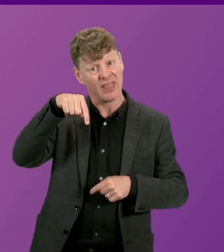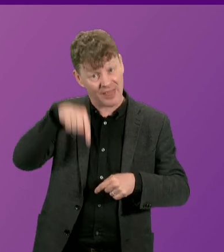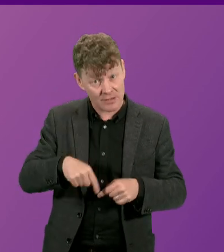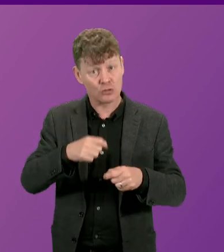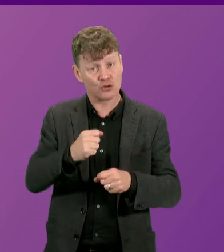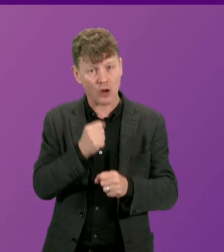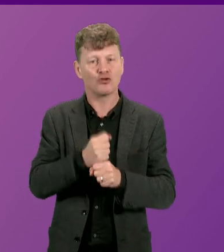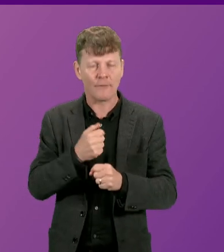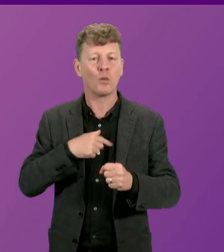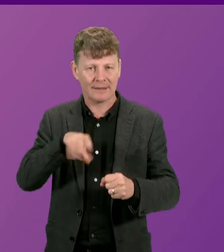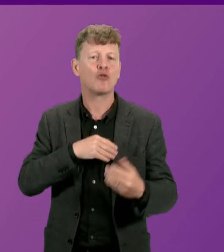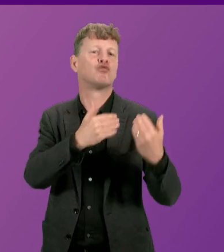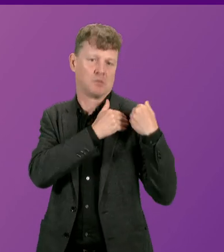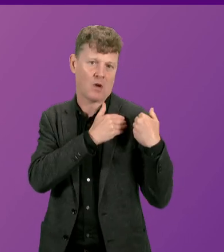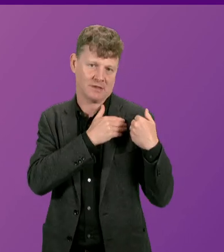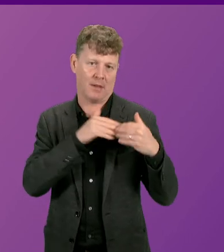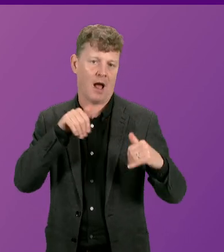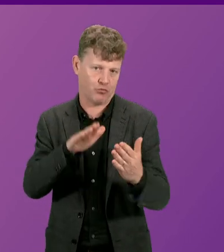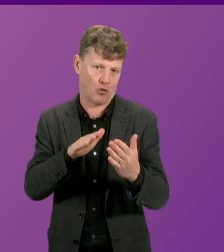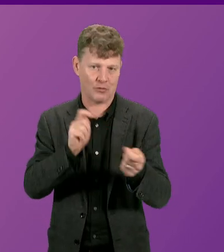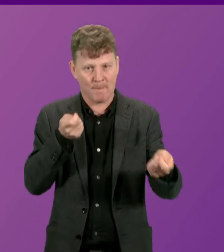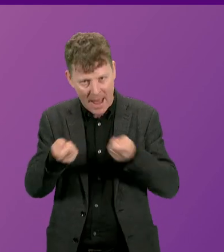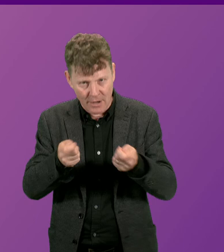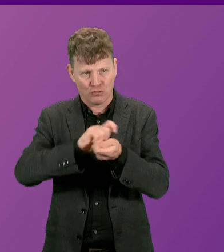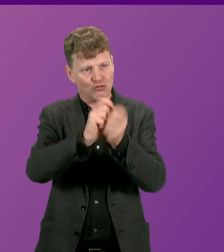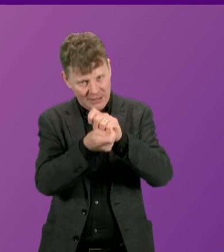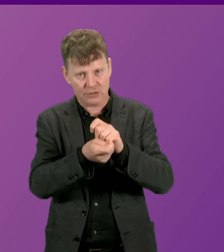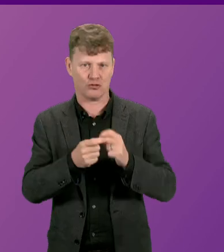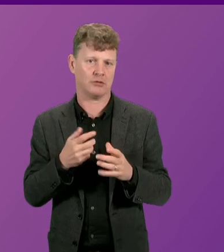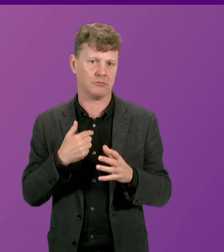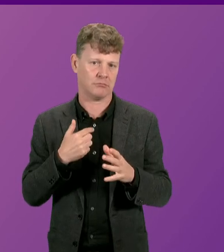approach to managing the transition and the challenges of the climate emergency.